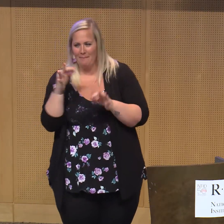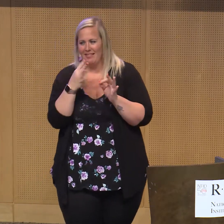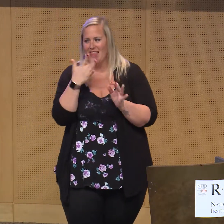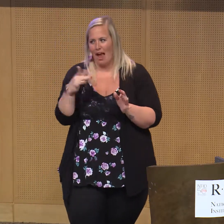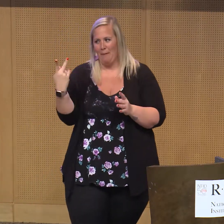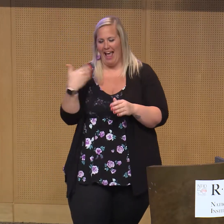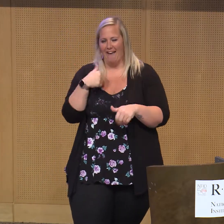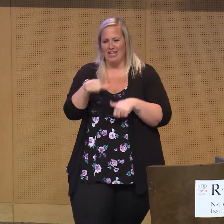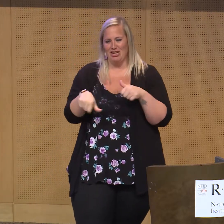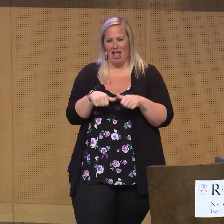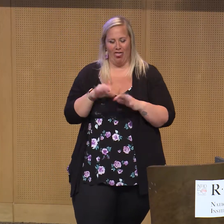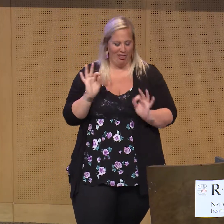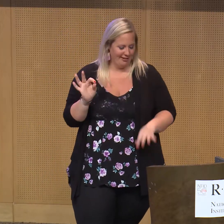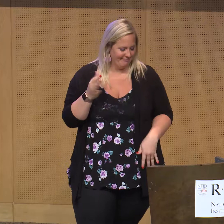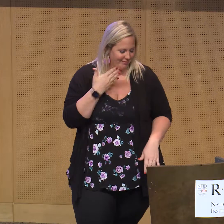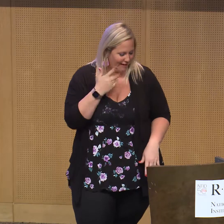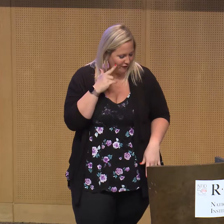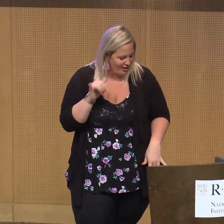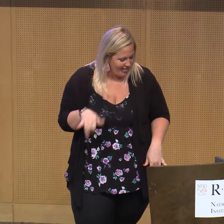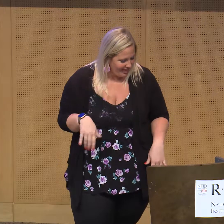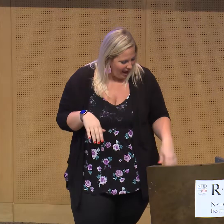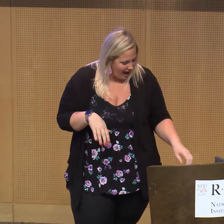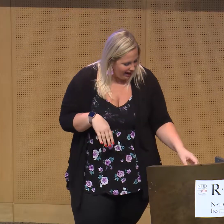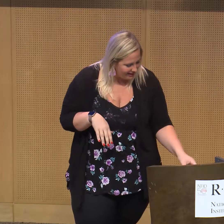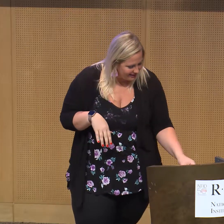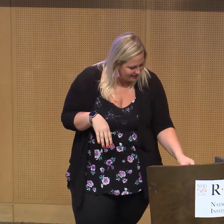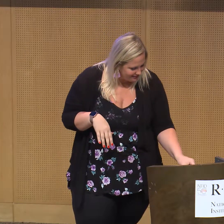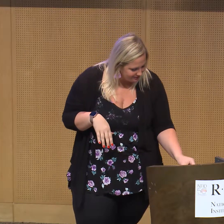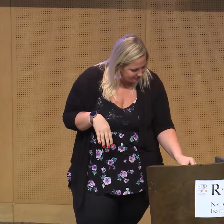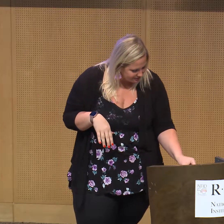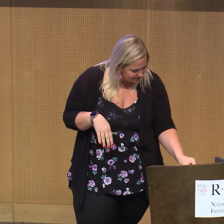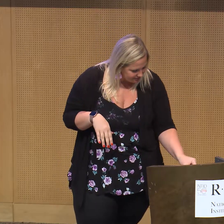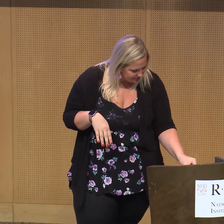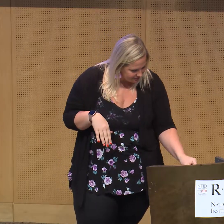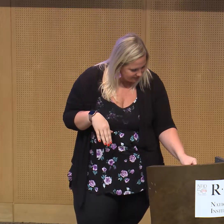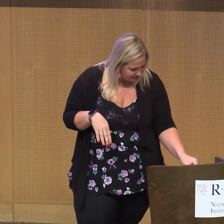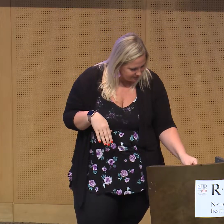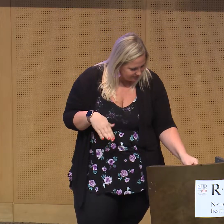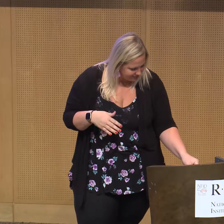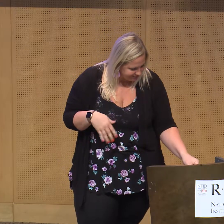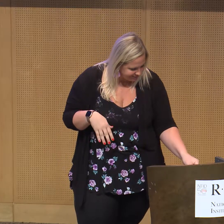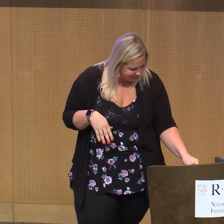It's great. They're wonderful. In fact, sometimes we're like, "Mom, Dad, we're OK. You don't need to interpret anymore."